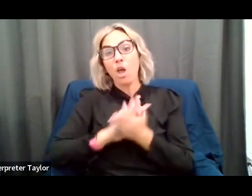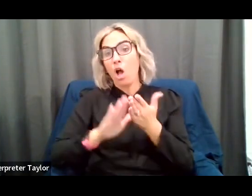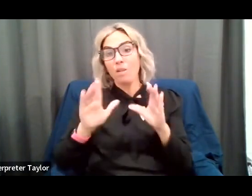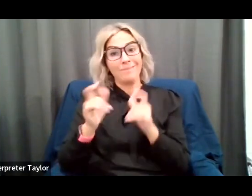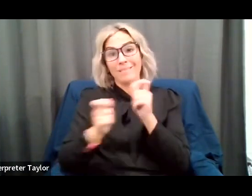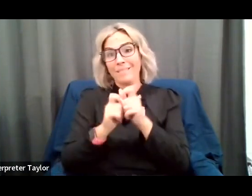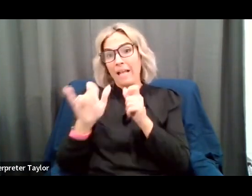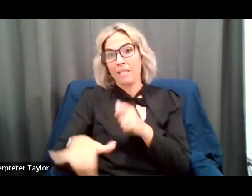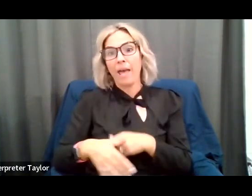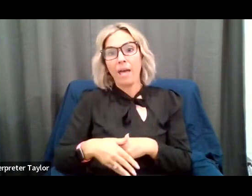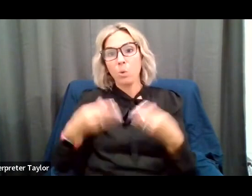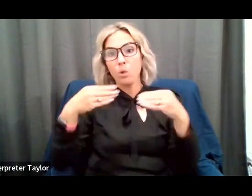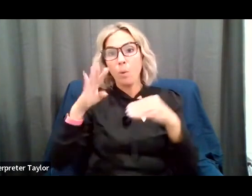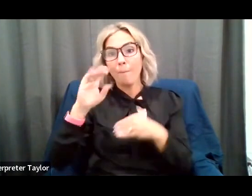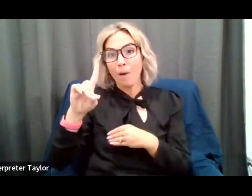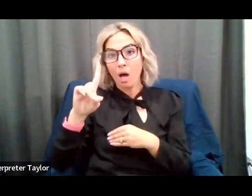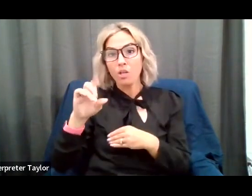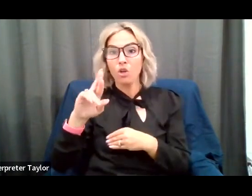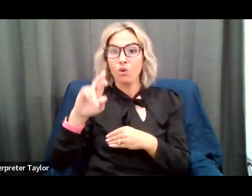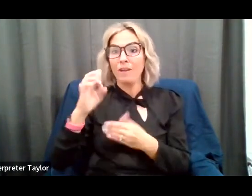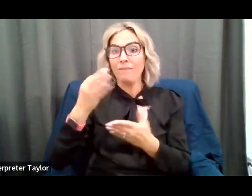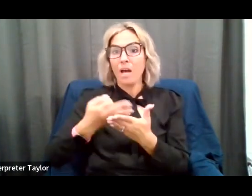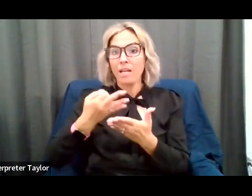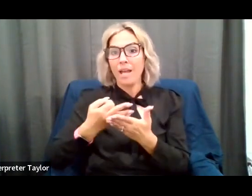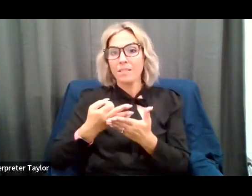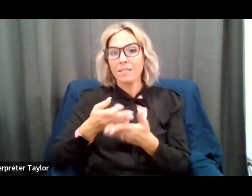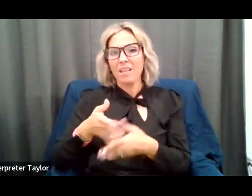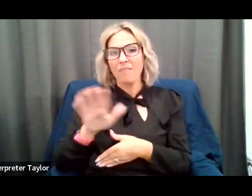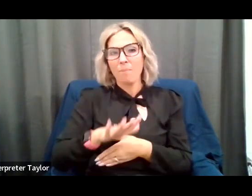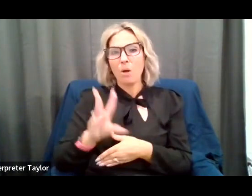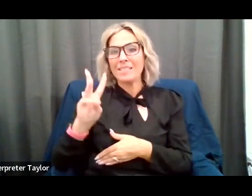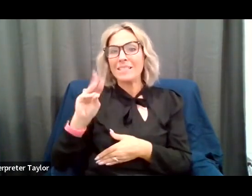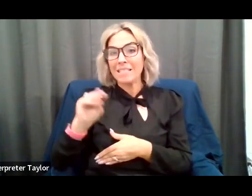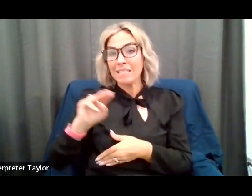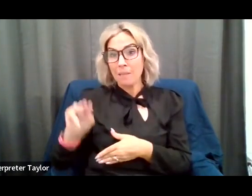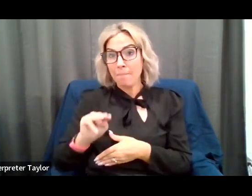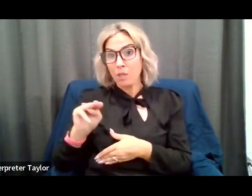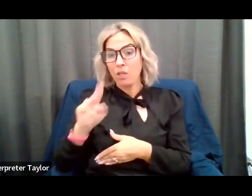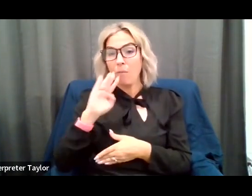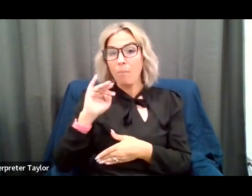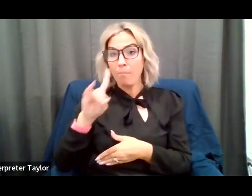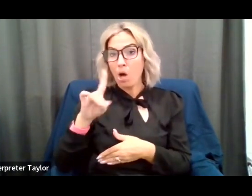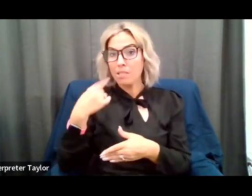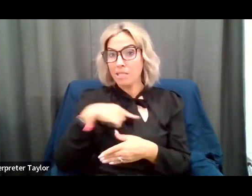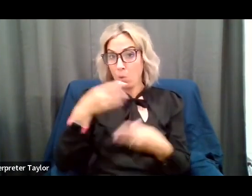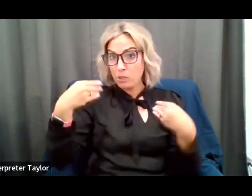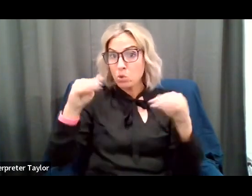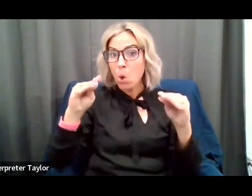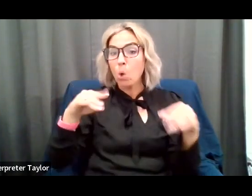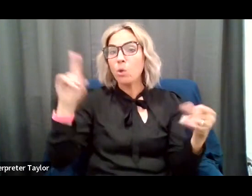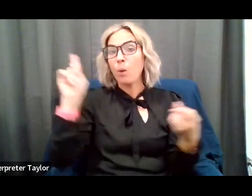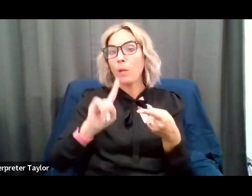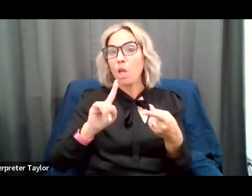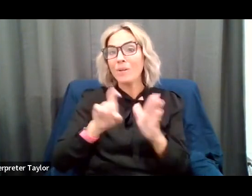We sold a Bond refinancing. It was approximately $60 million of Bonds that we sold, and we lowered taxes by almost,